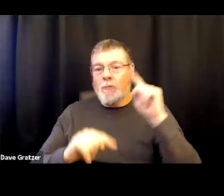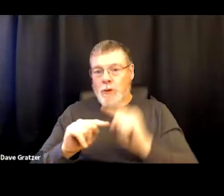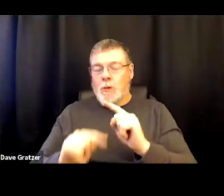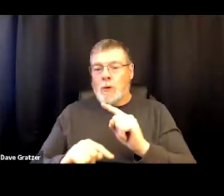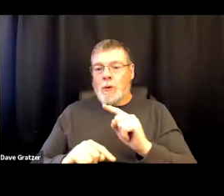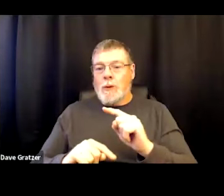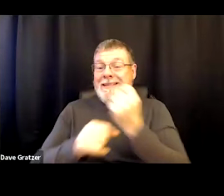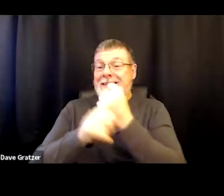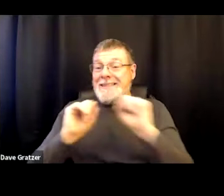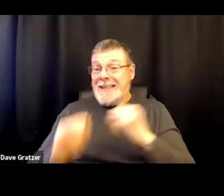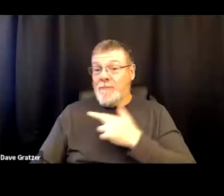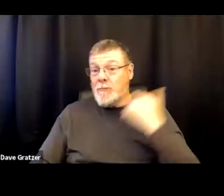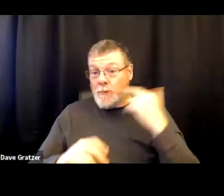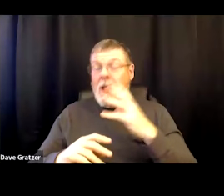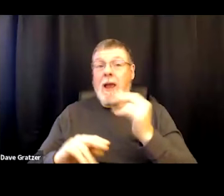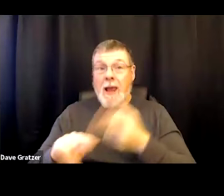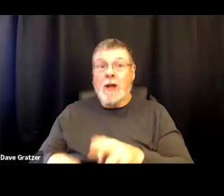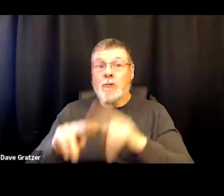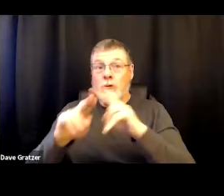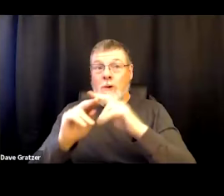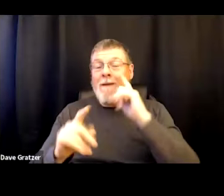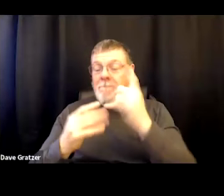and also increasing the likelihood for reintegration